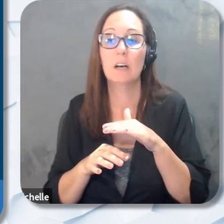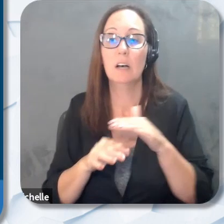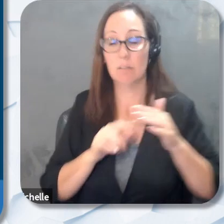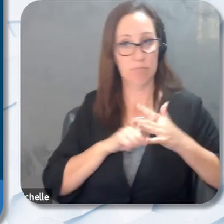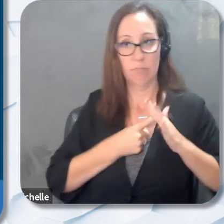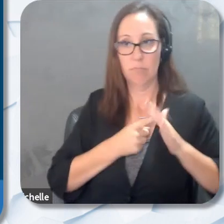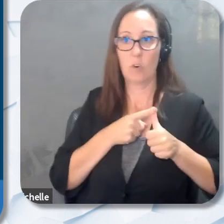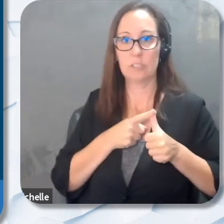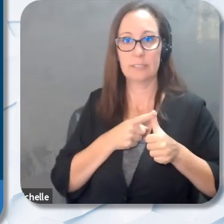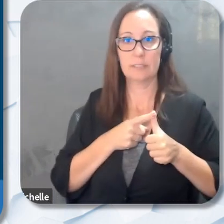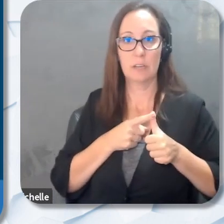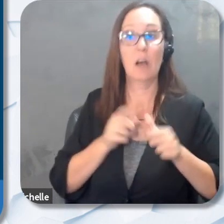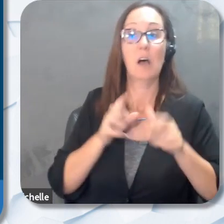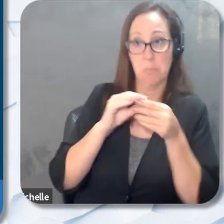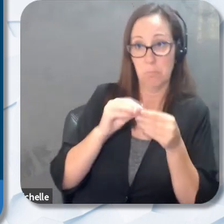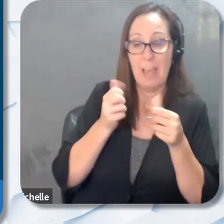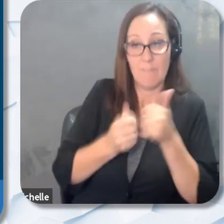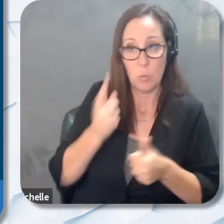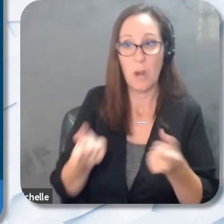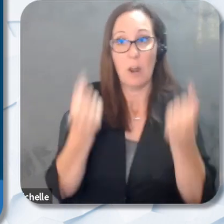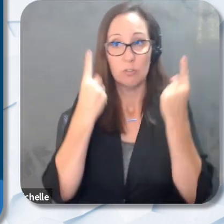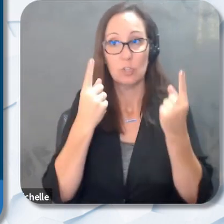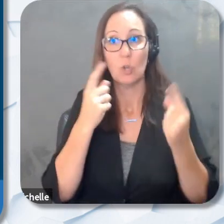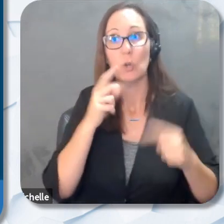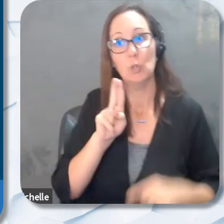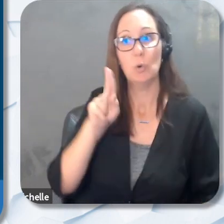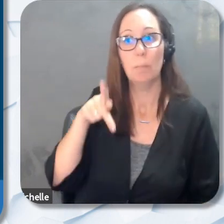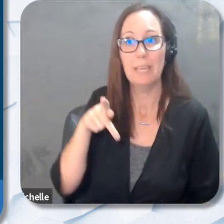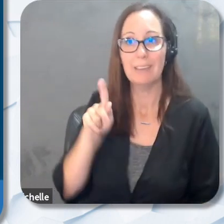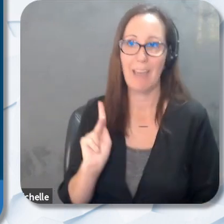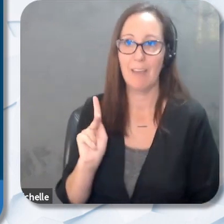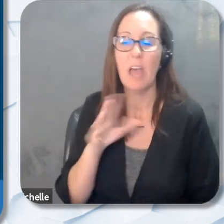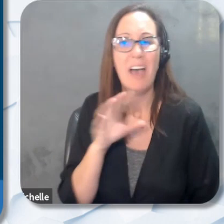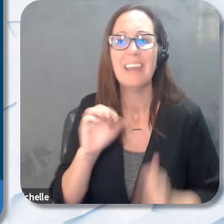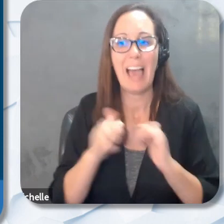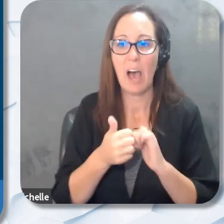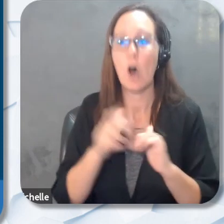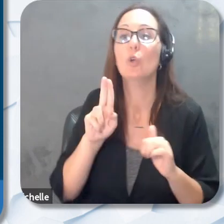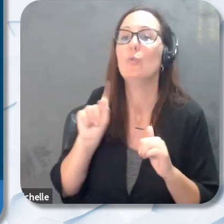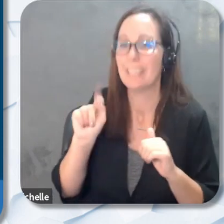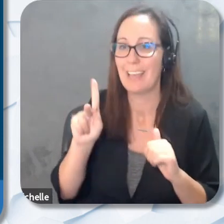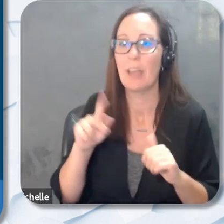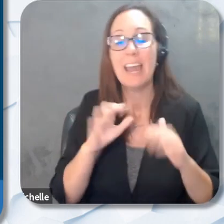everyone understood understands what is UK and how can you tk be leveraged to create